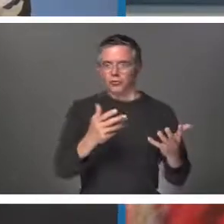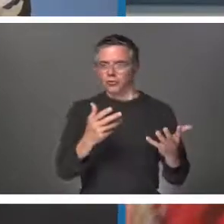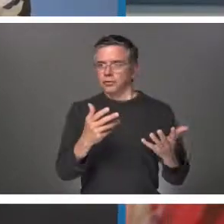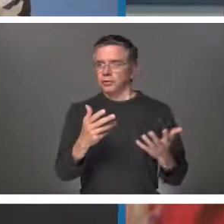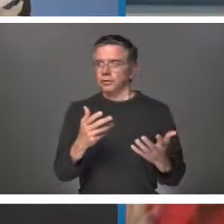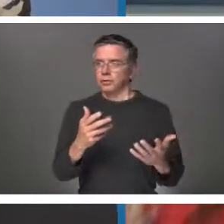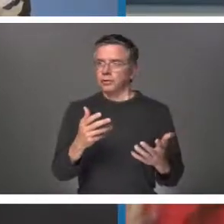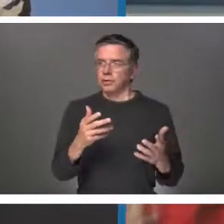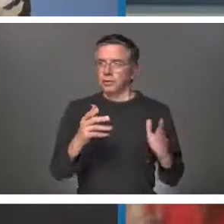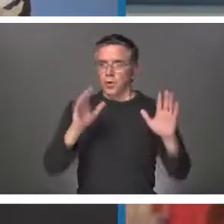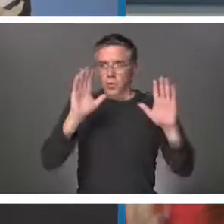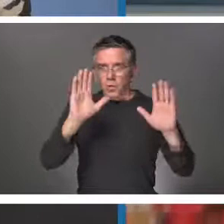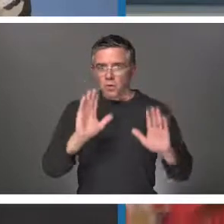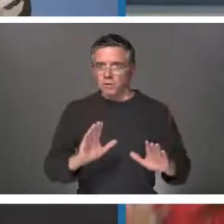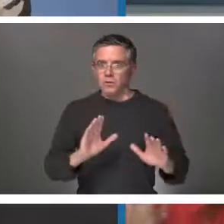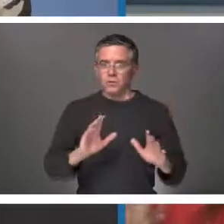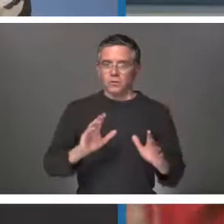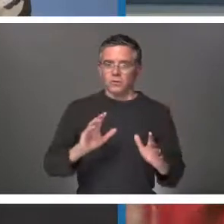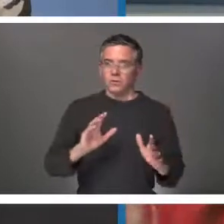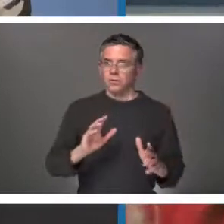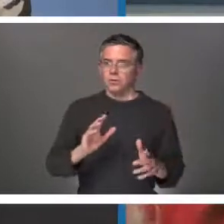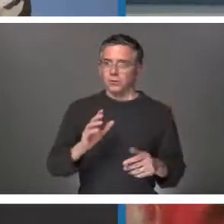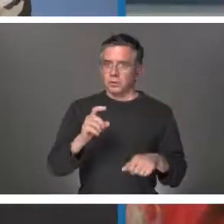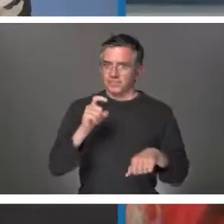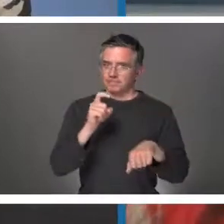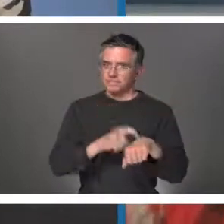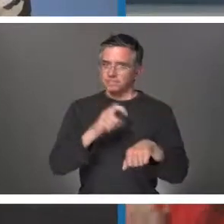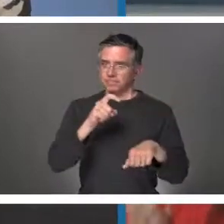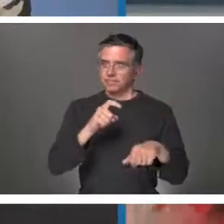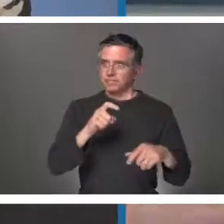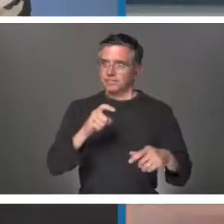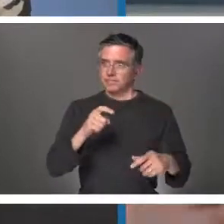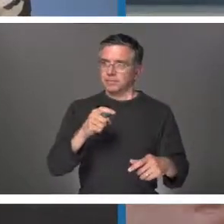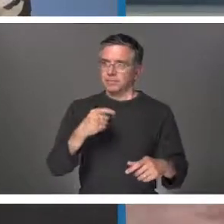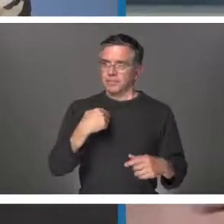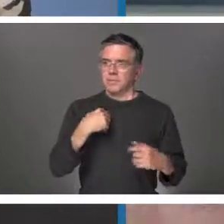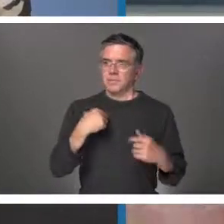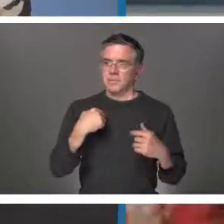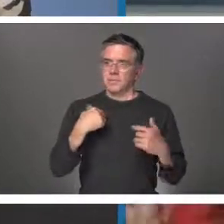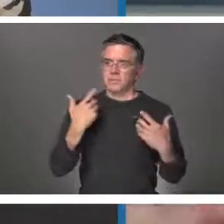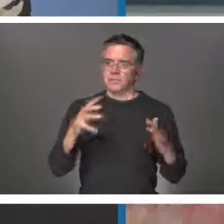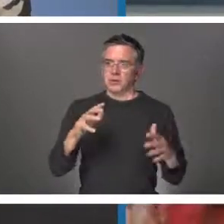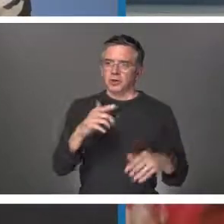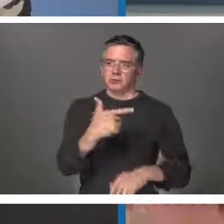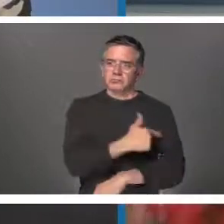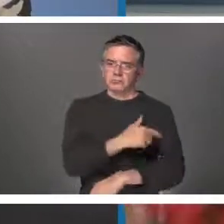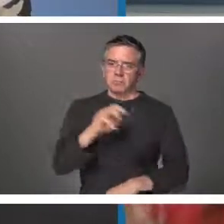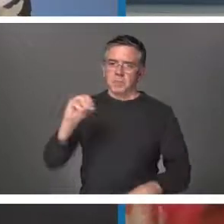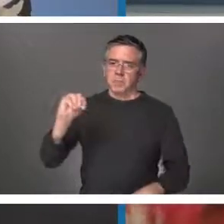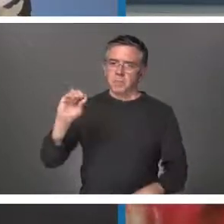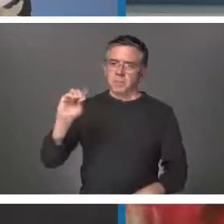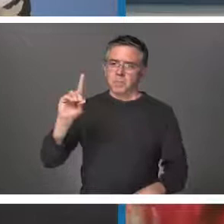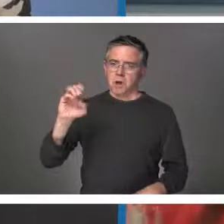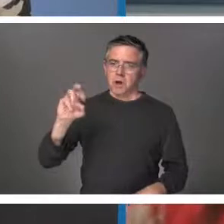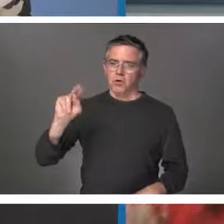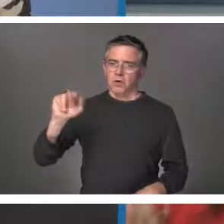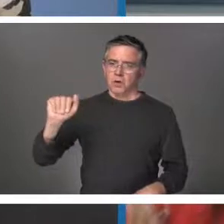Also, I'll say I got the Moderna vaccine, but I would have gotten any of the three vaccines that were offered to me.